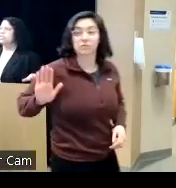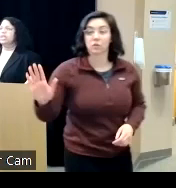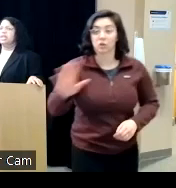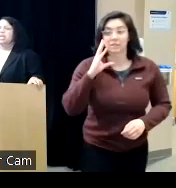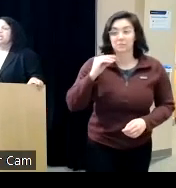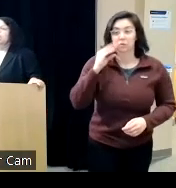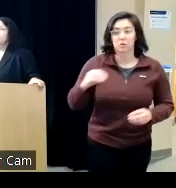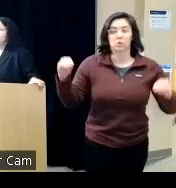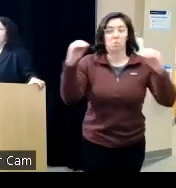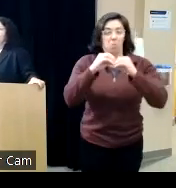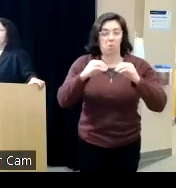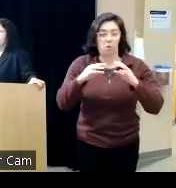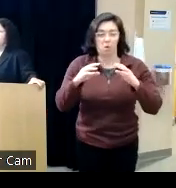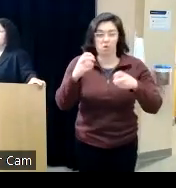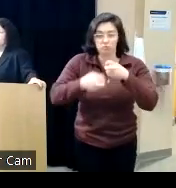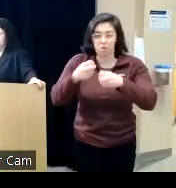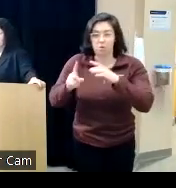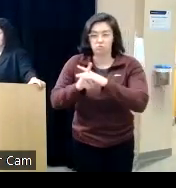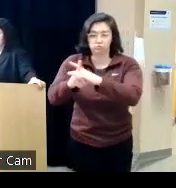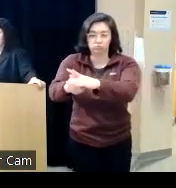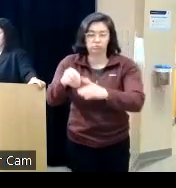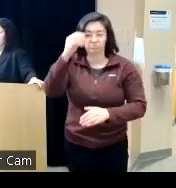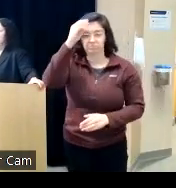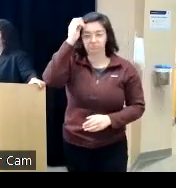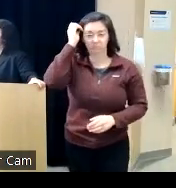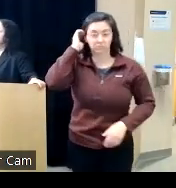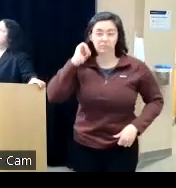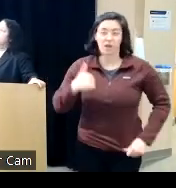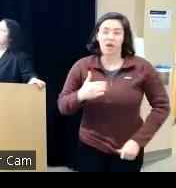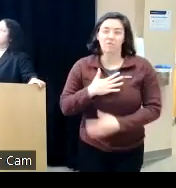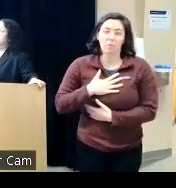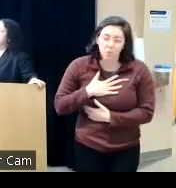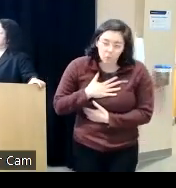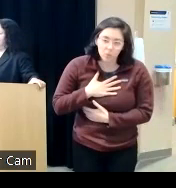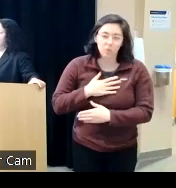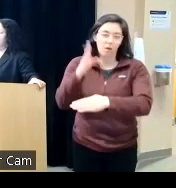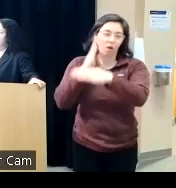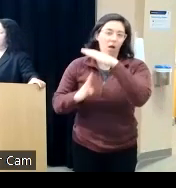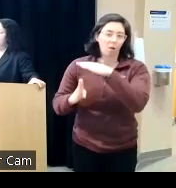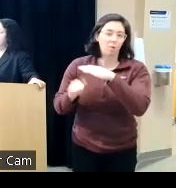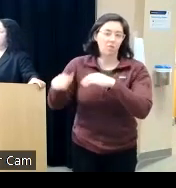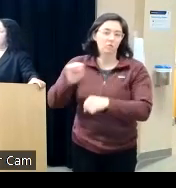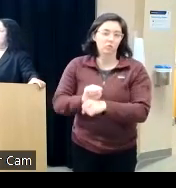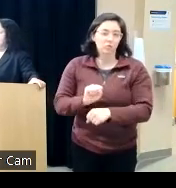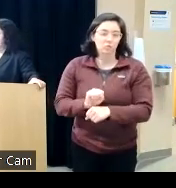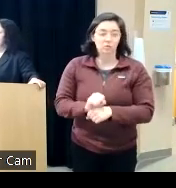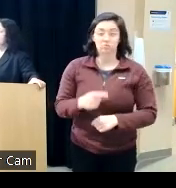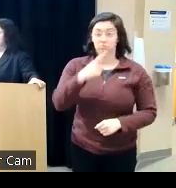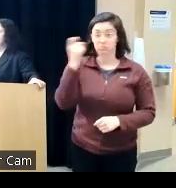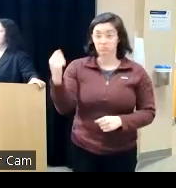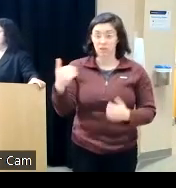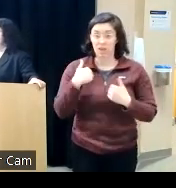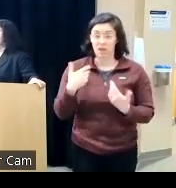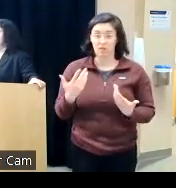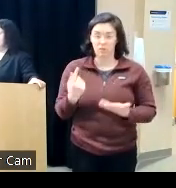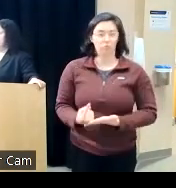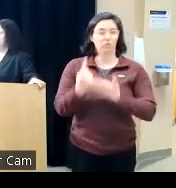girls in this study so in many ways I'm humbled by this work because I have the privilege to do it